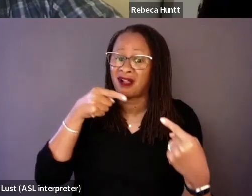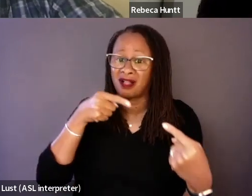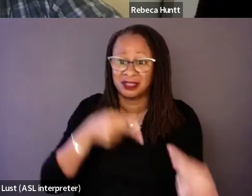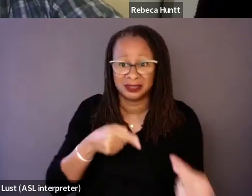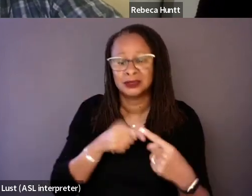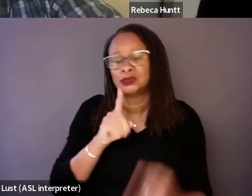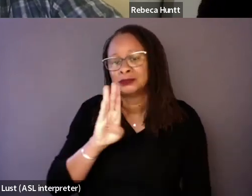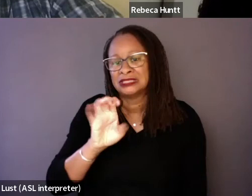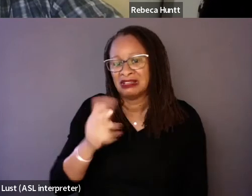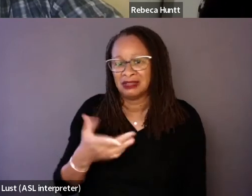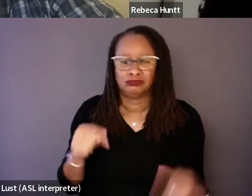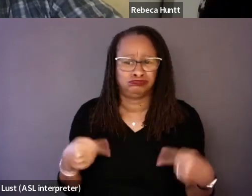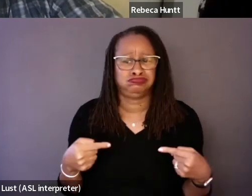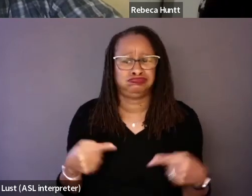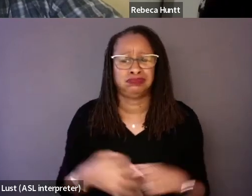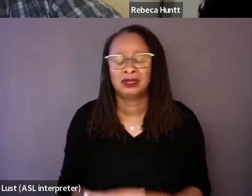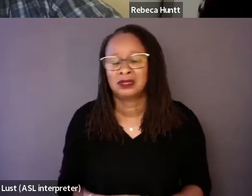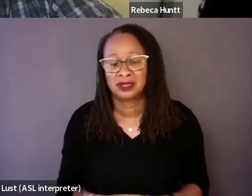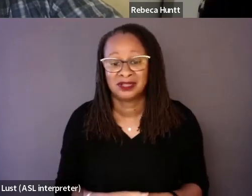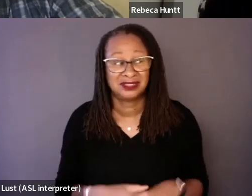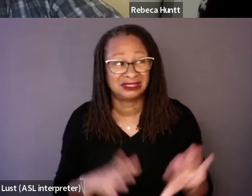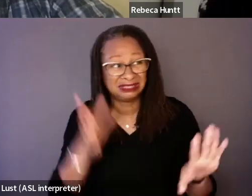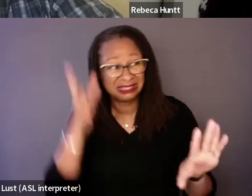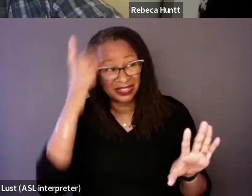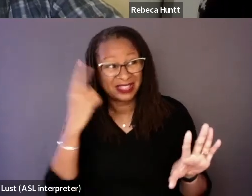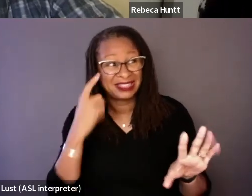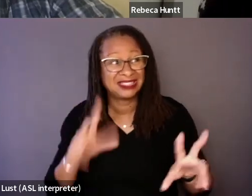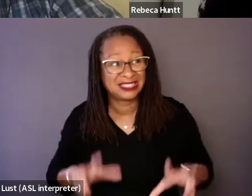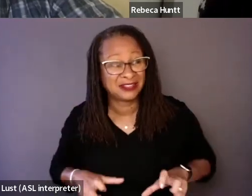And I said, dad, like do you think it's selfish of me to want to be an artist?